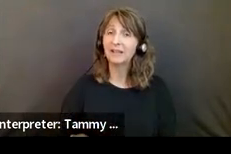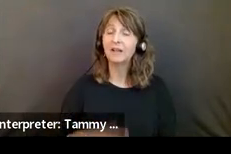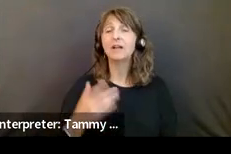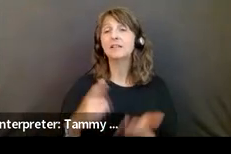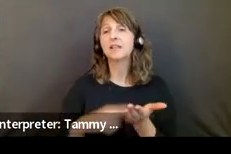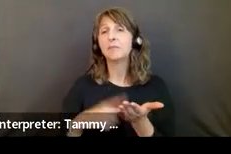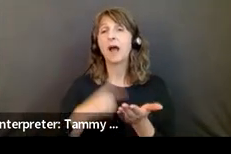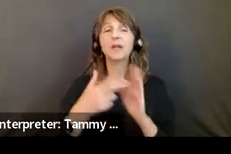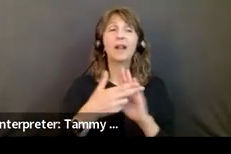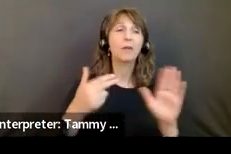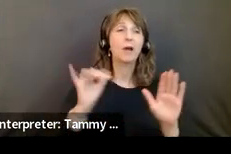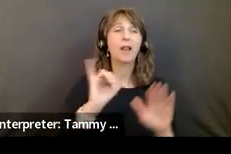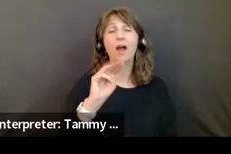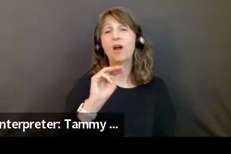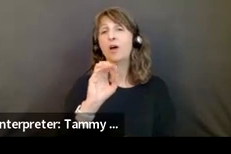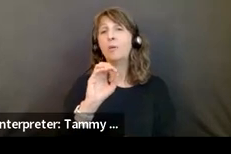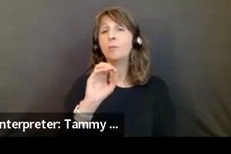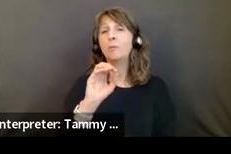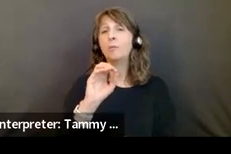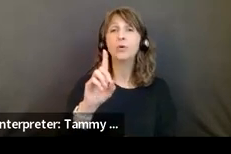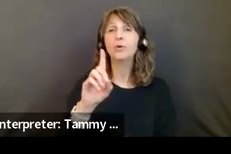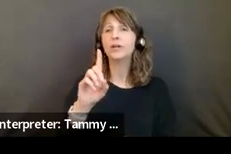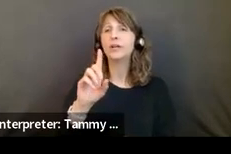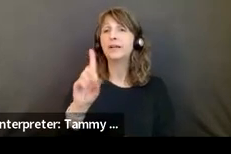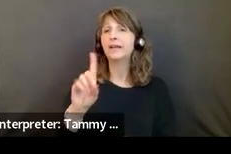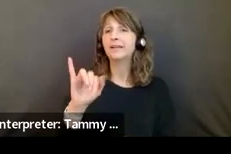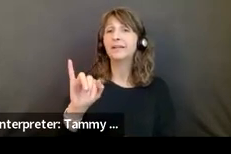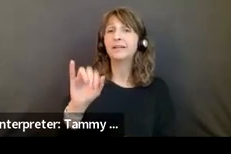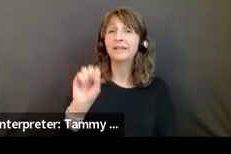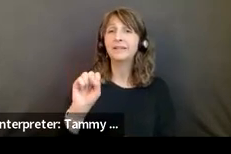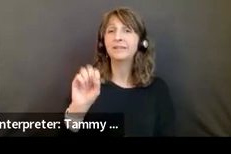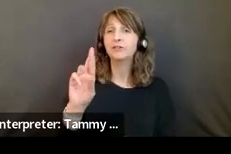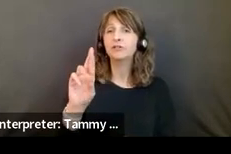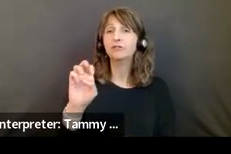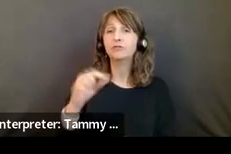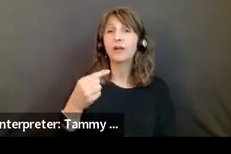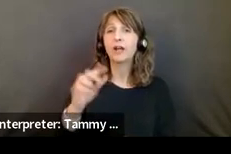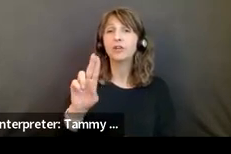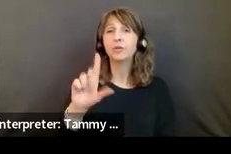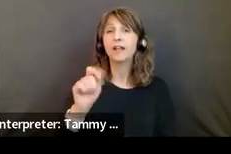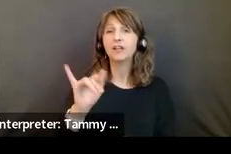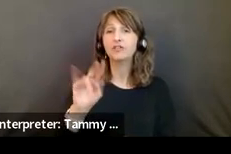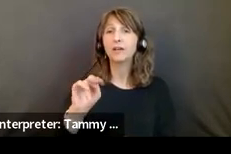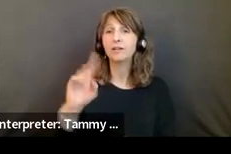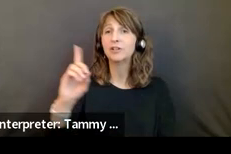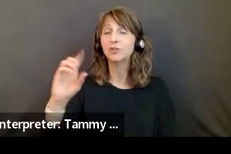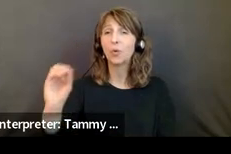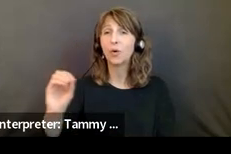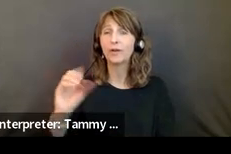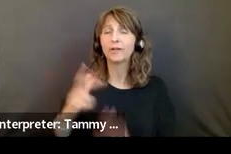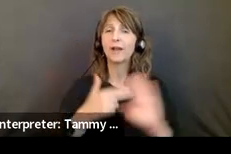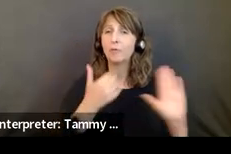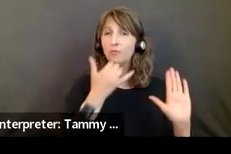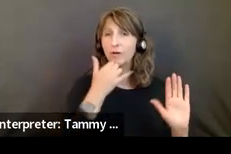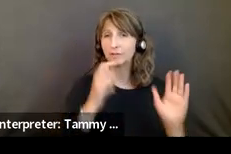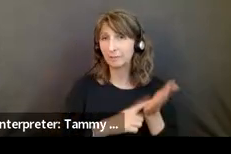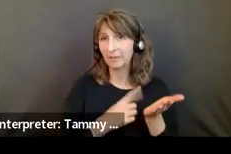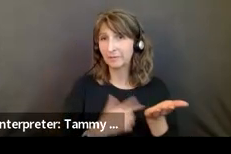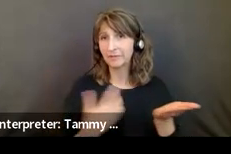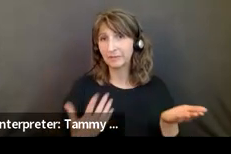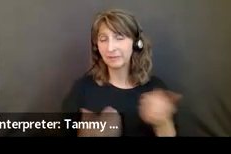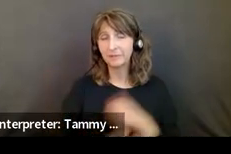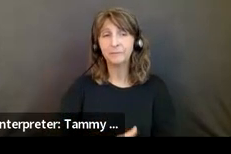So it's just important to make sure that we understand all of that before we move forward. Next slide.